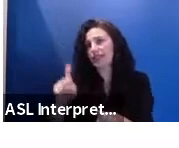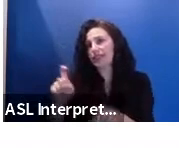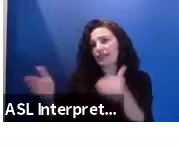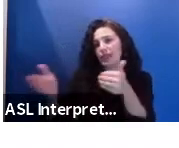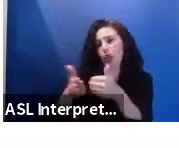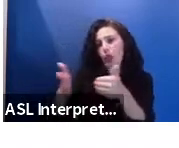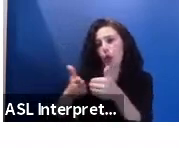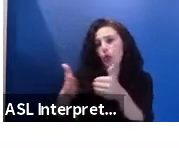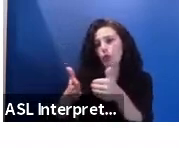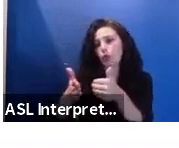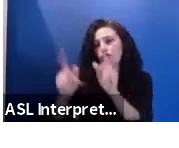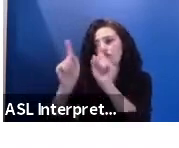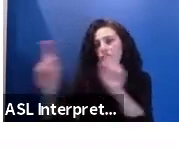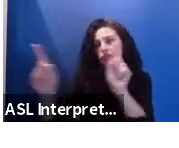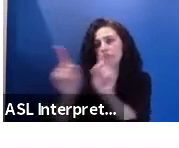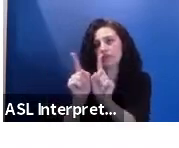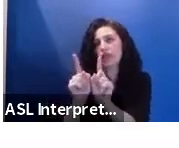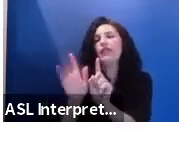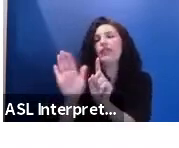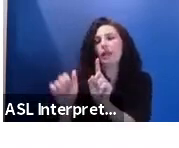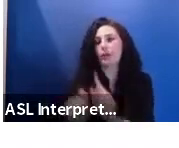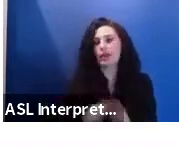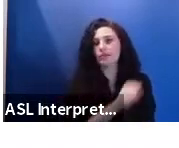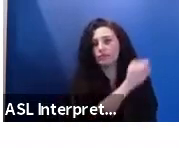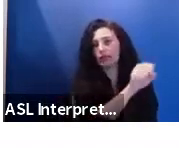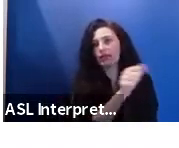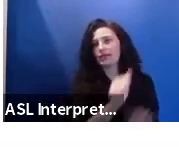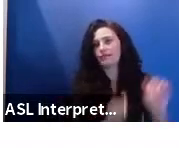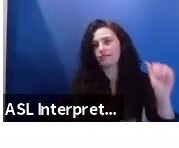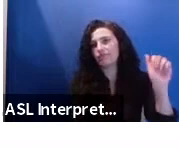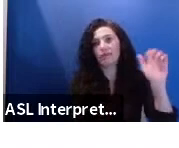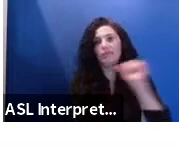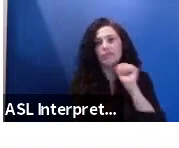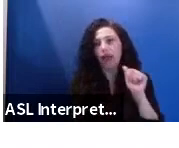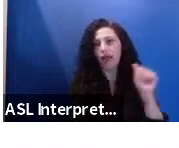then there'll be designated as zone A. Only the wardrobe department personnel will touch wardrobe items until they're provided